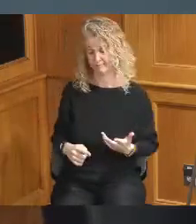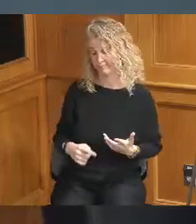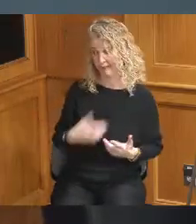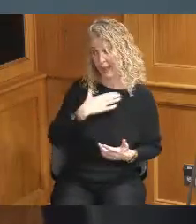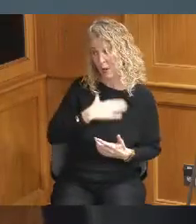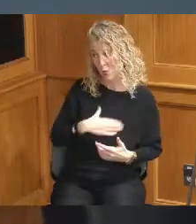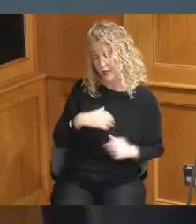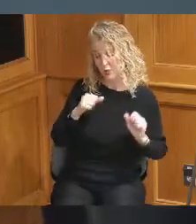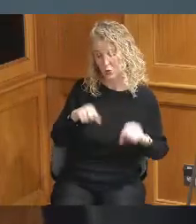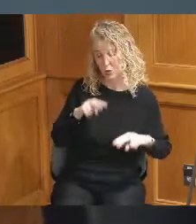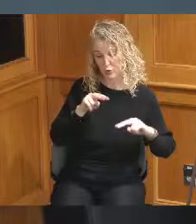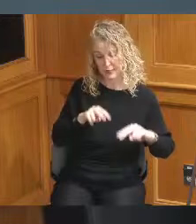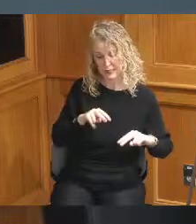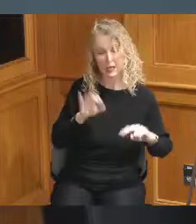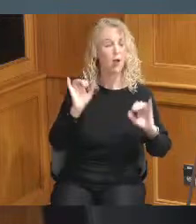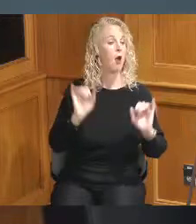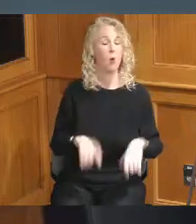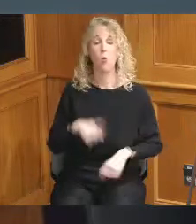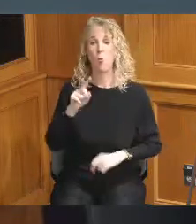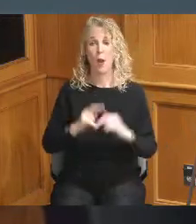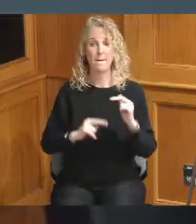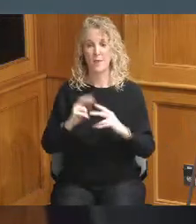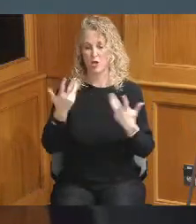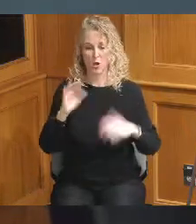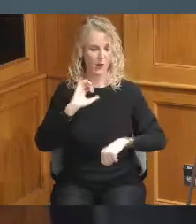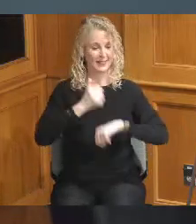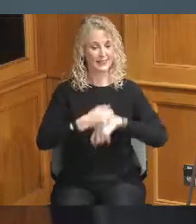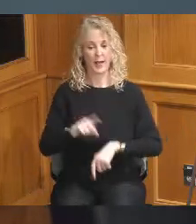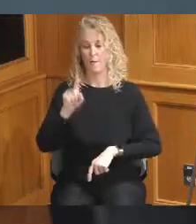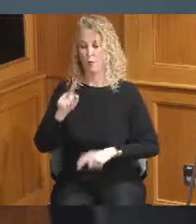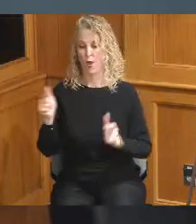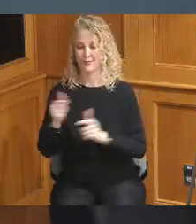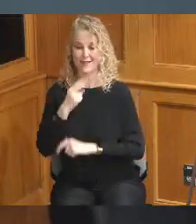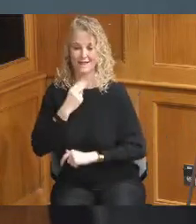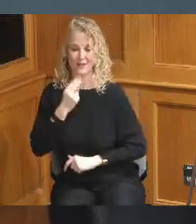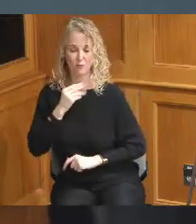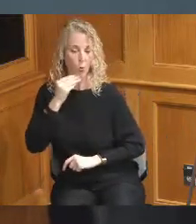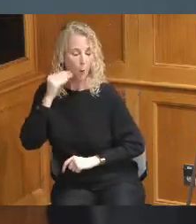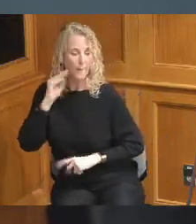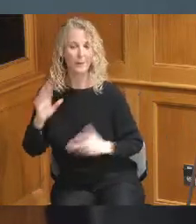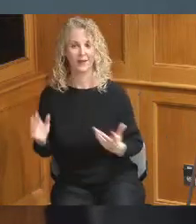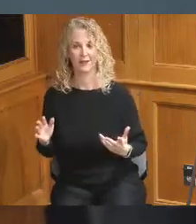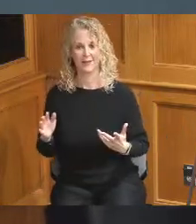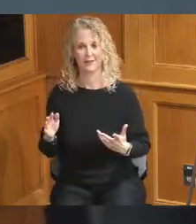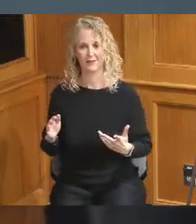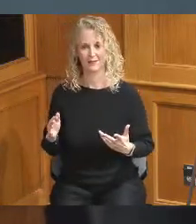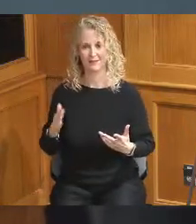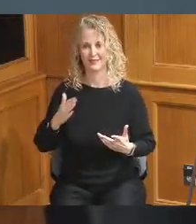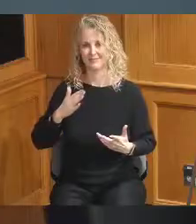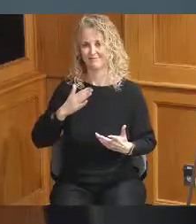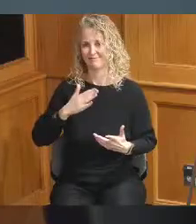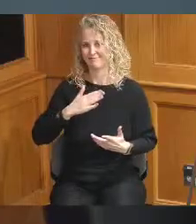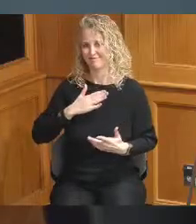have one building for re-entry and we have one for tiny homes it's just my priority and I think